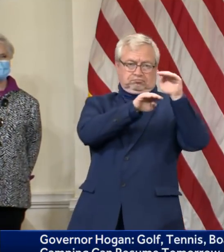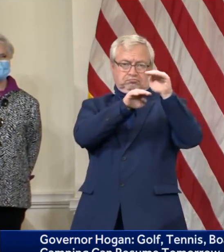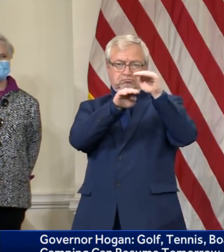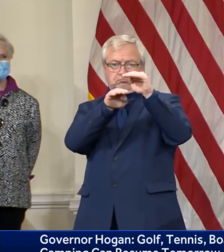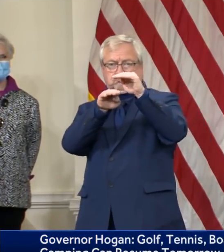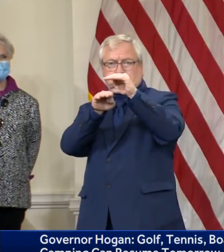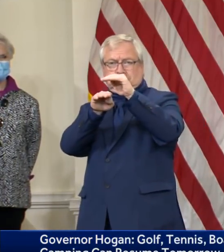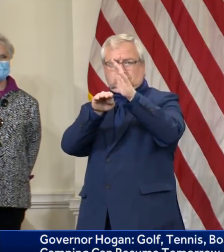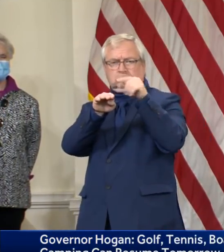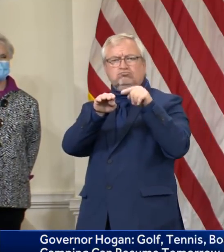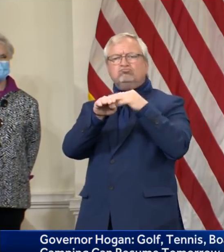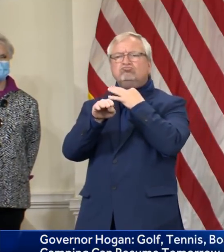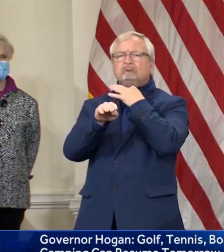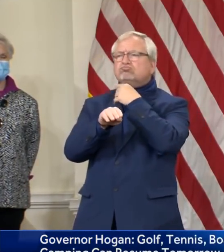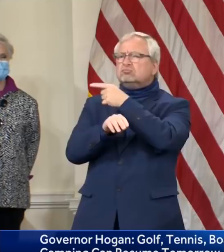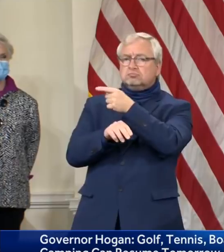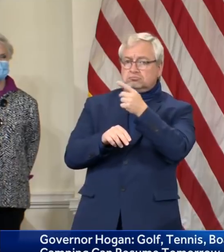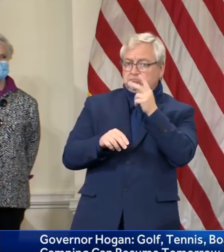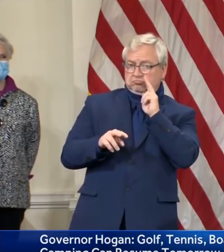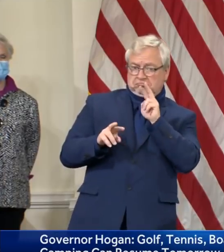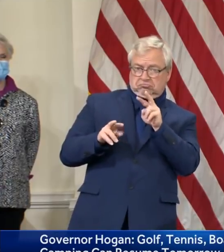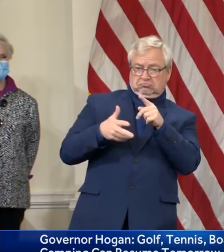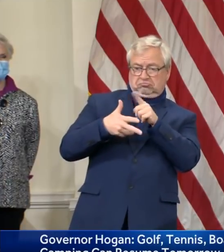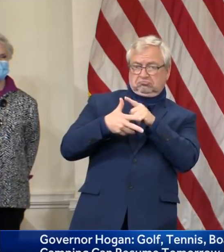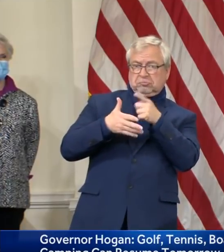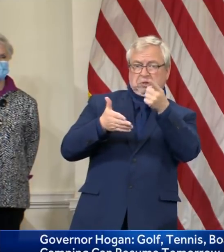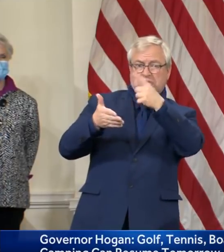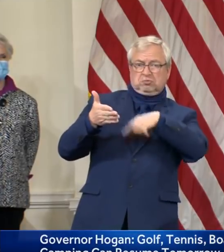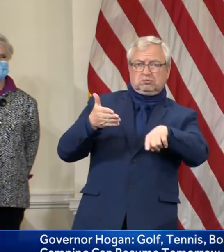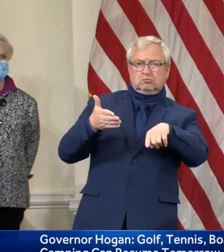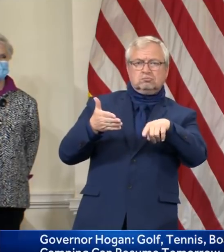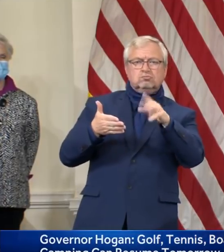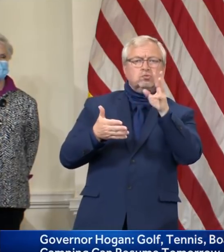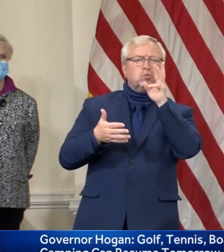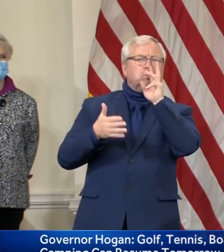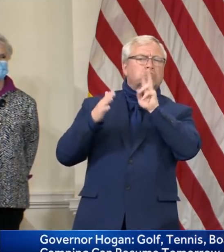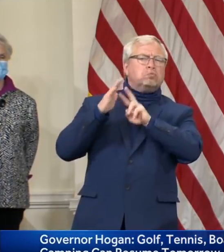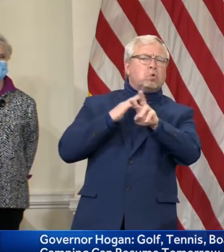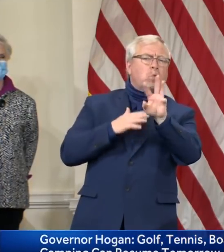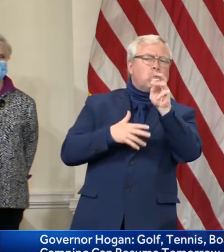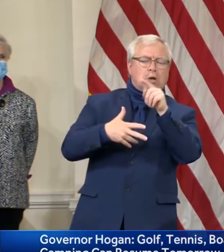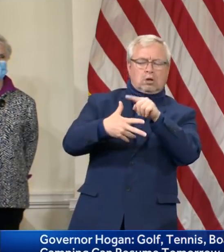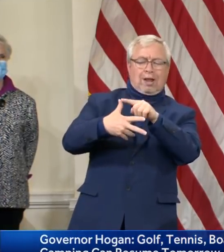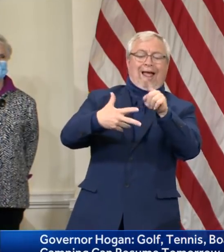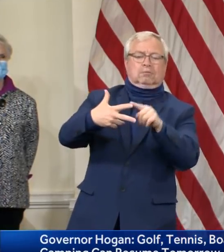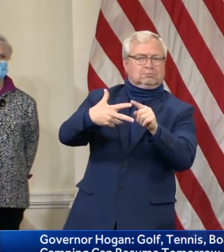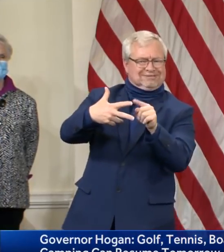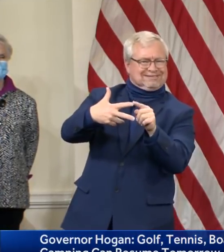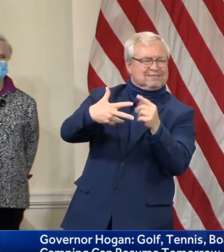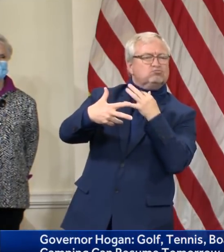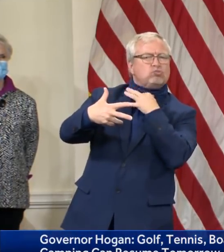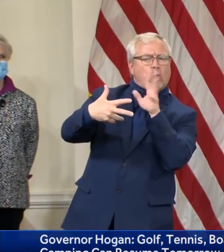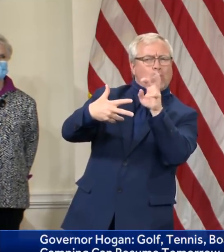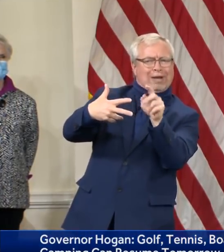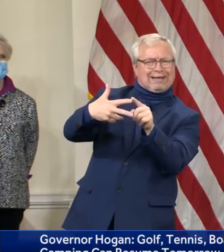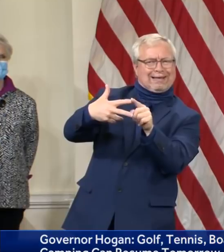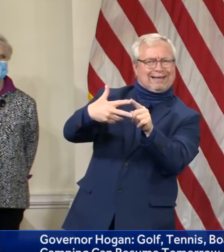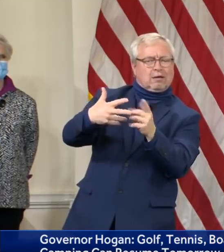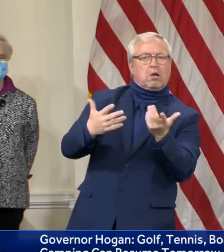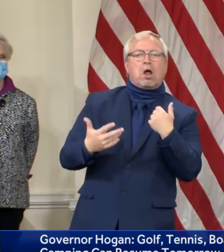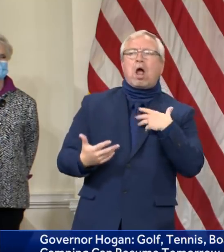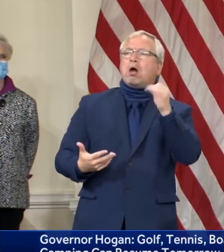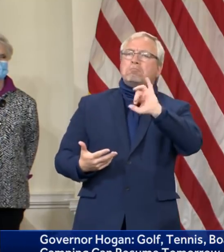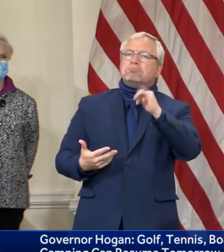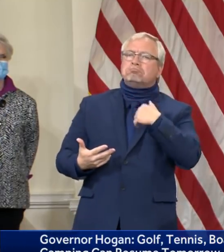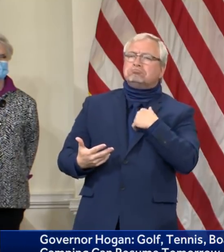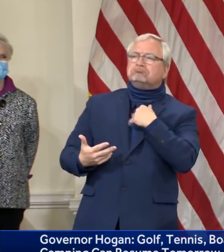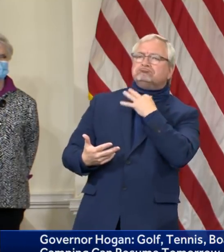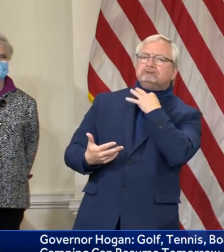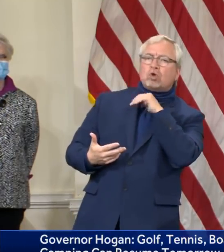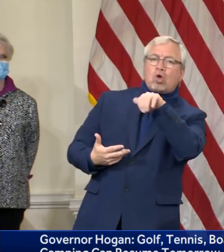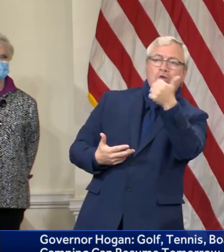BASED ON WHAT YOU HAVE SEEN SO FAR, WHEN DO YOU THINK THAT PHASE TWO CAN HAPPEN?